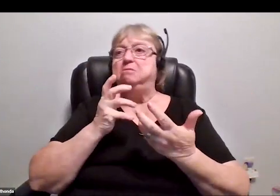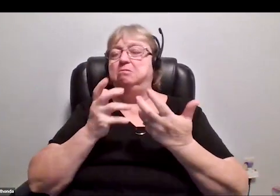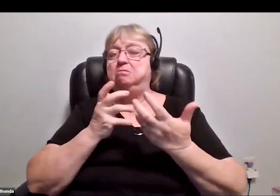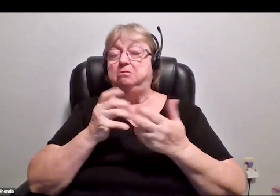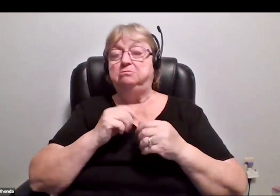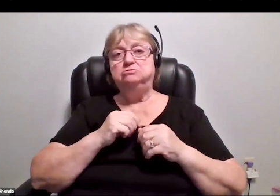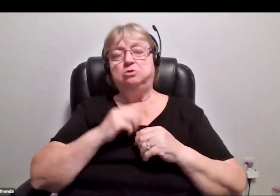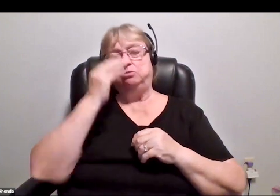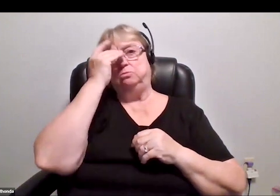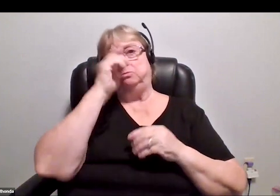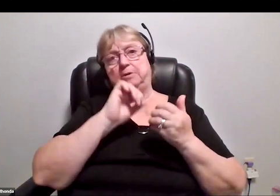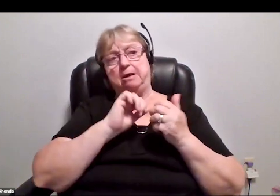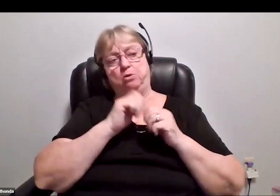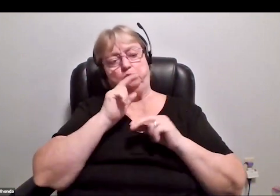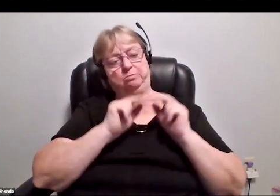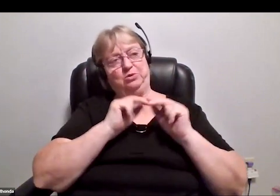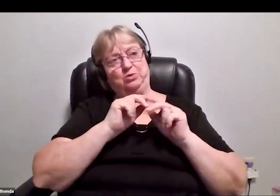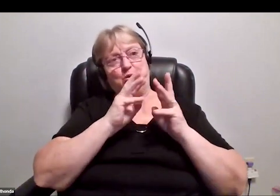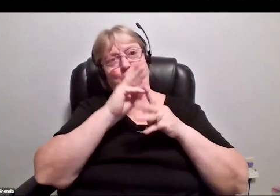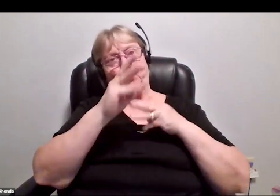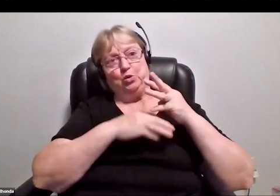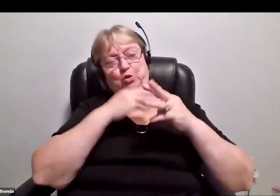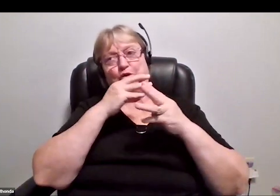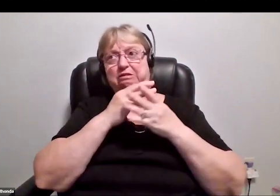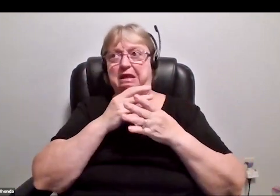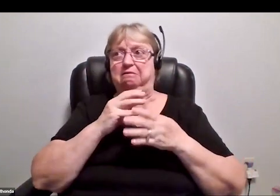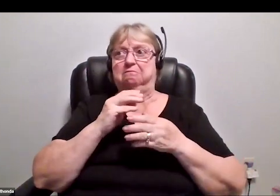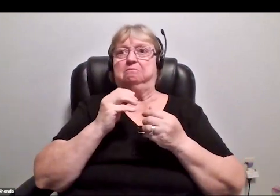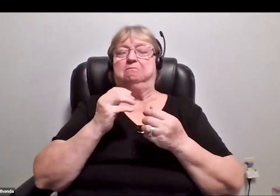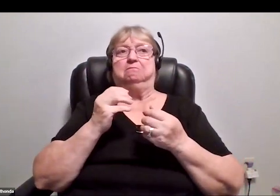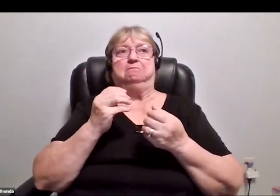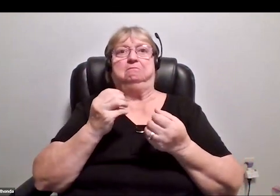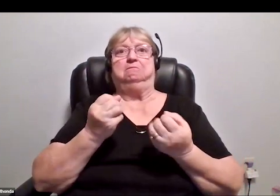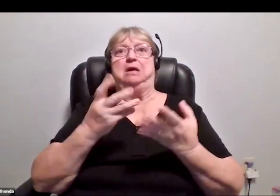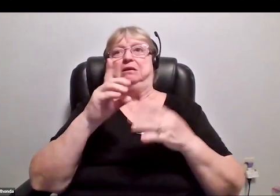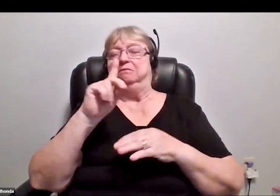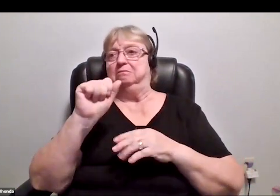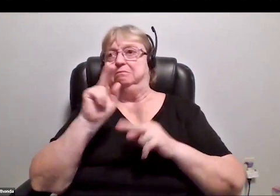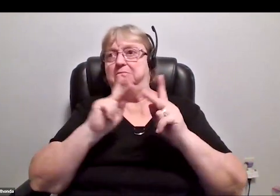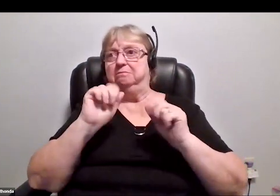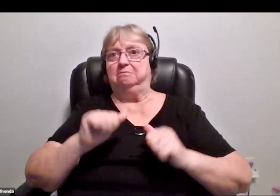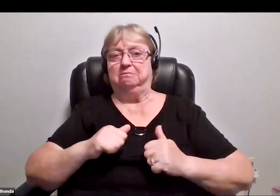to build worlds that are habitable by a wide variety of disabled people, we can put that understanding